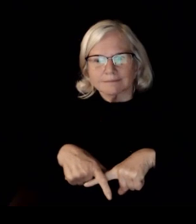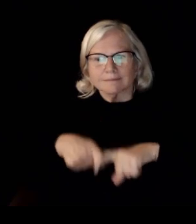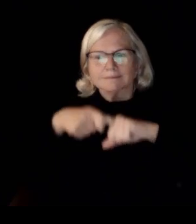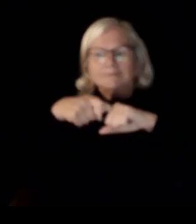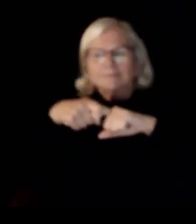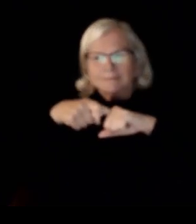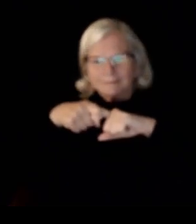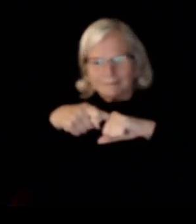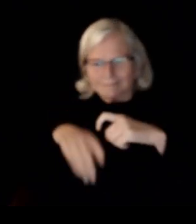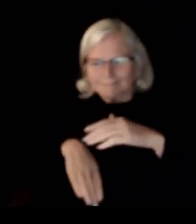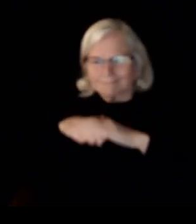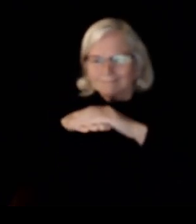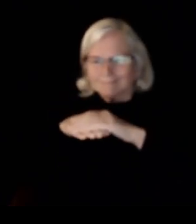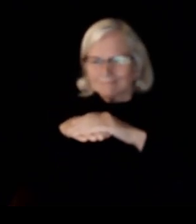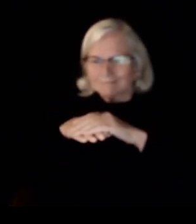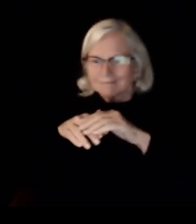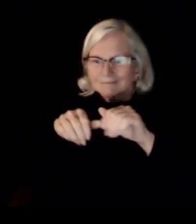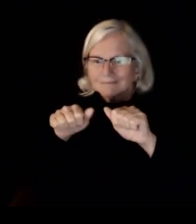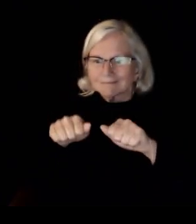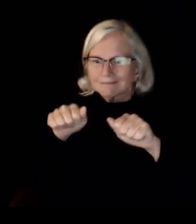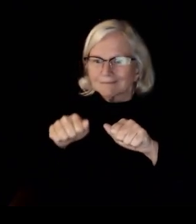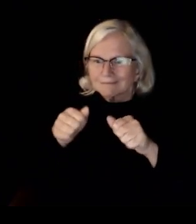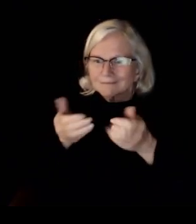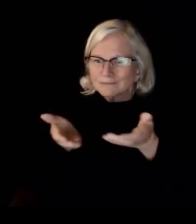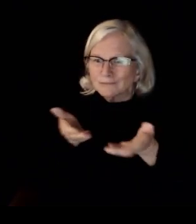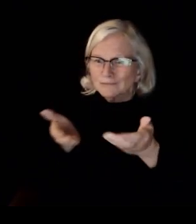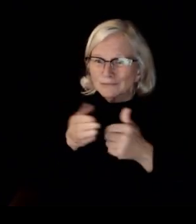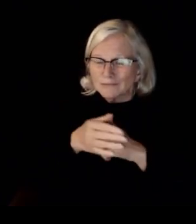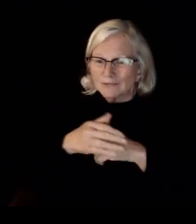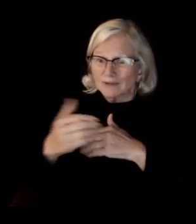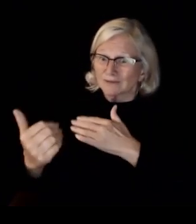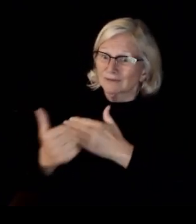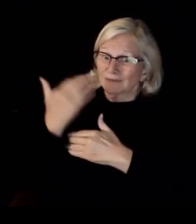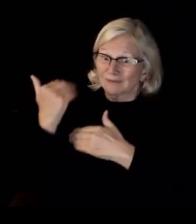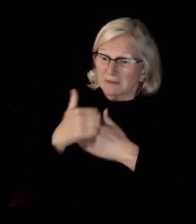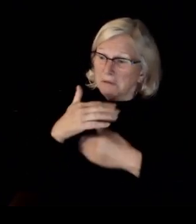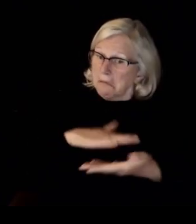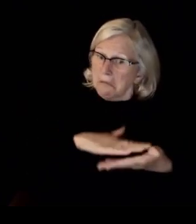working as it should to do 20,000 tests today. We're aiming to increase that further and